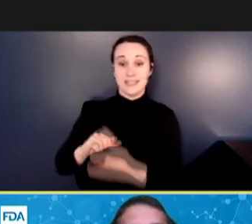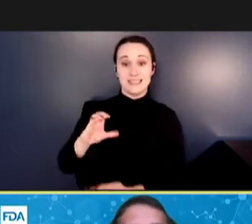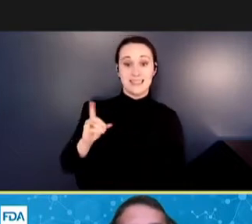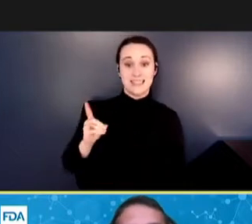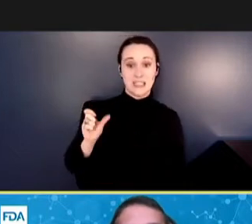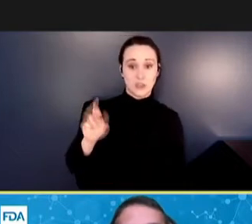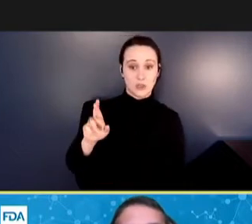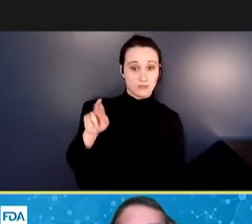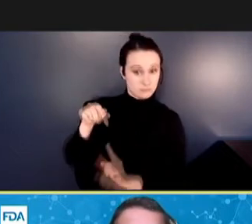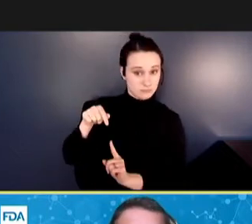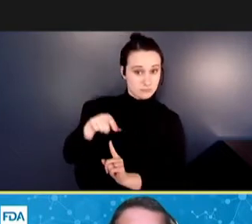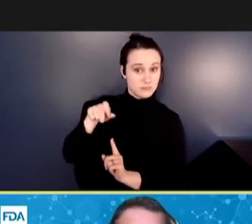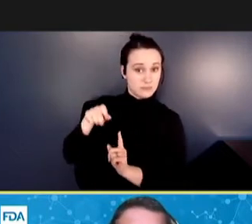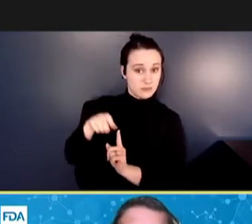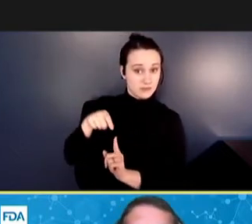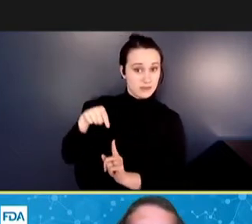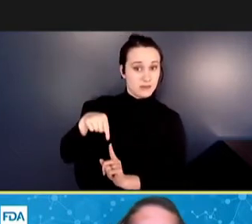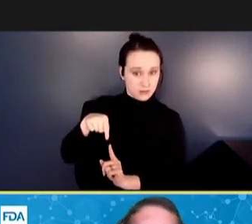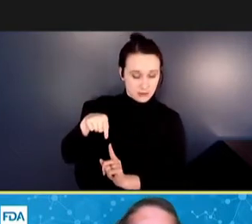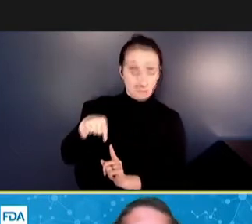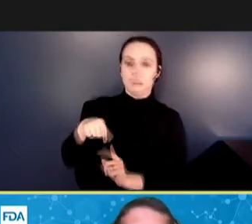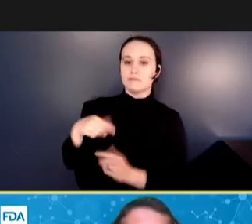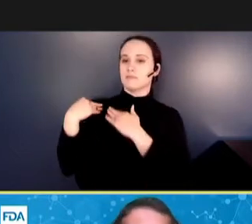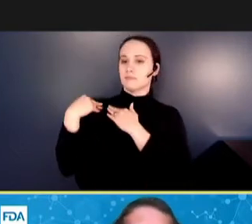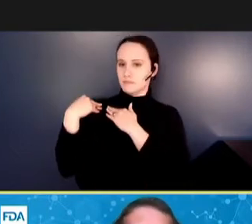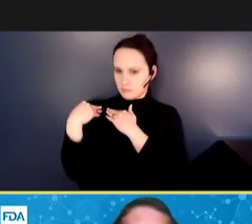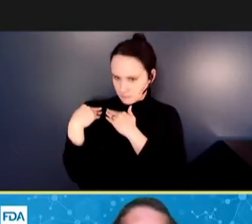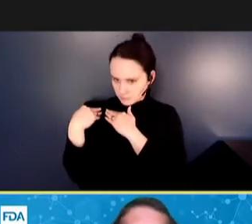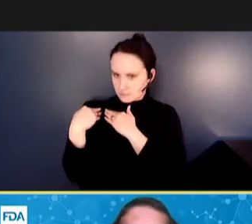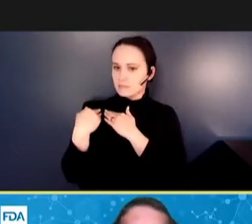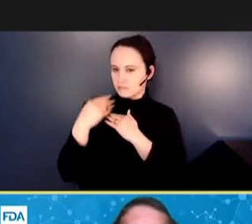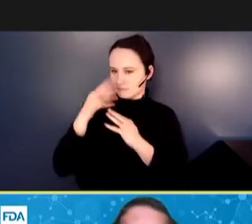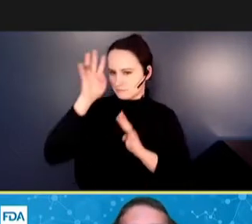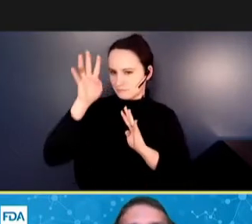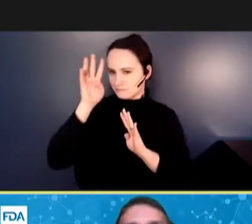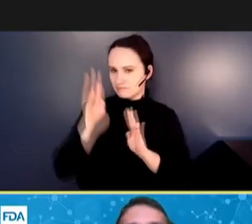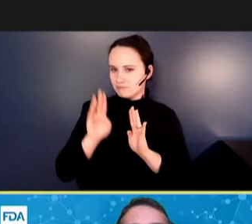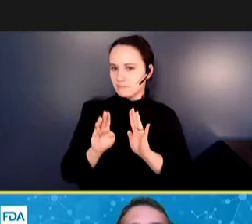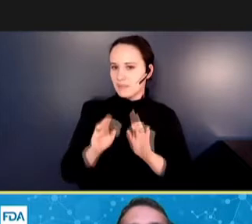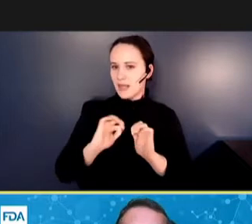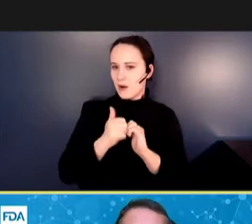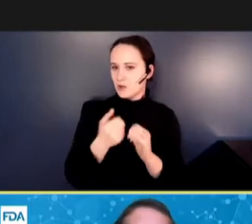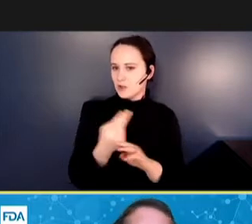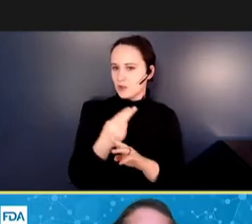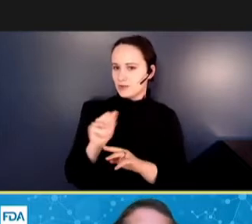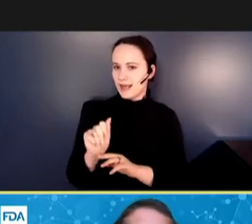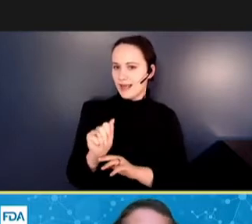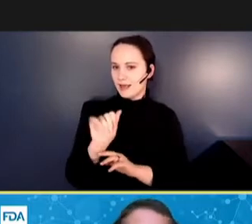is specially tasked with developing a strategy for use of AI and AI-enabled tools